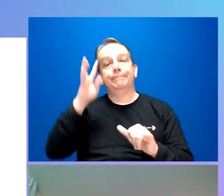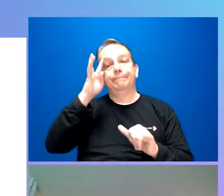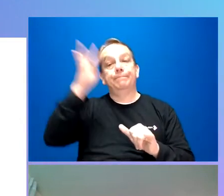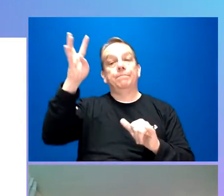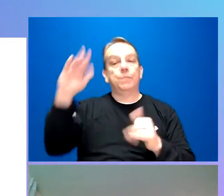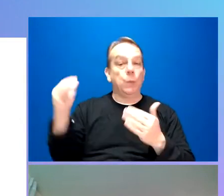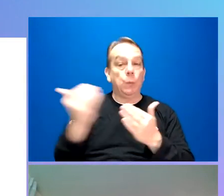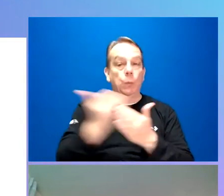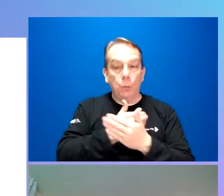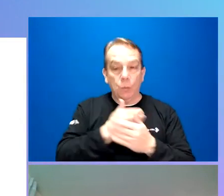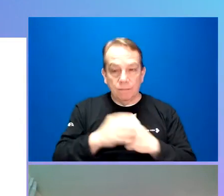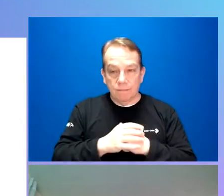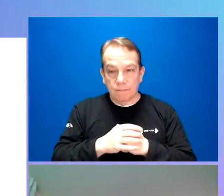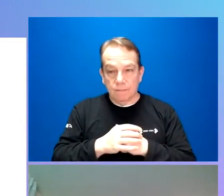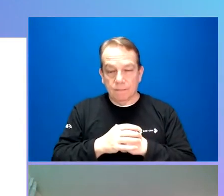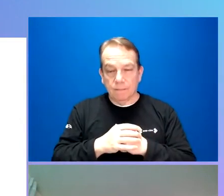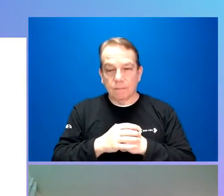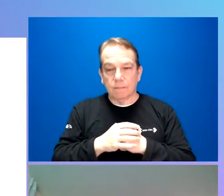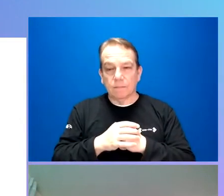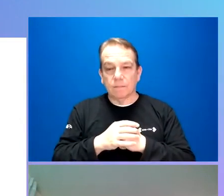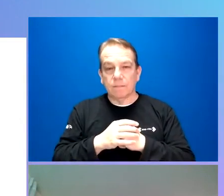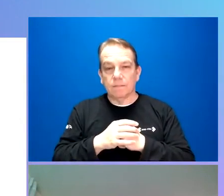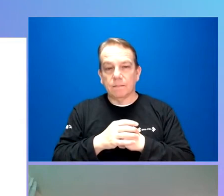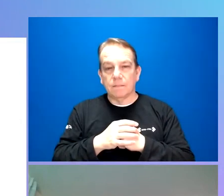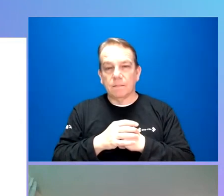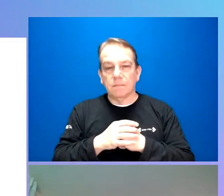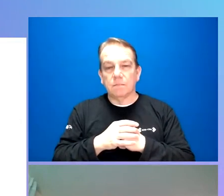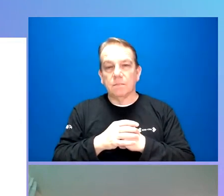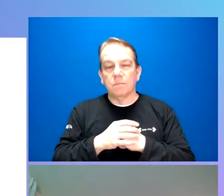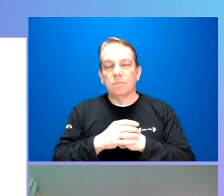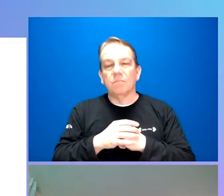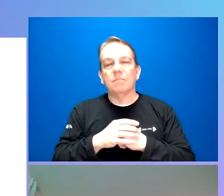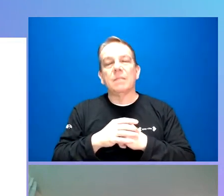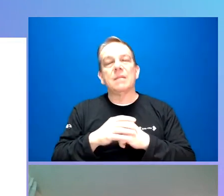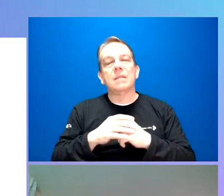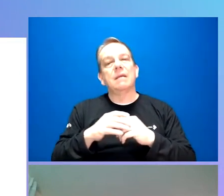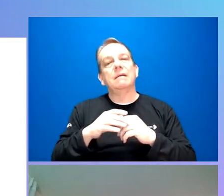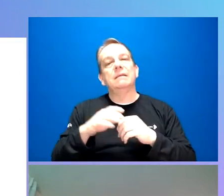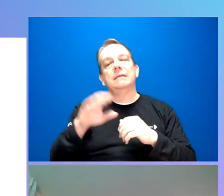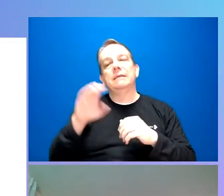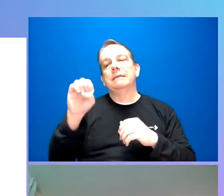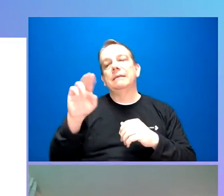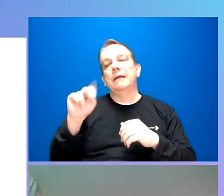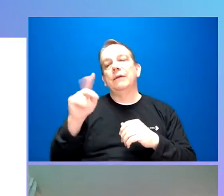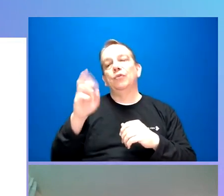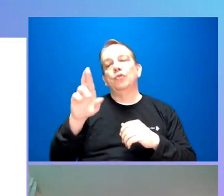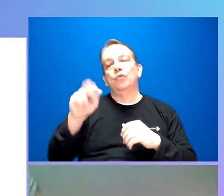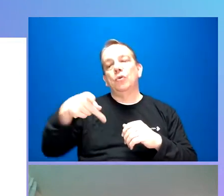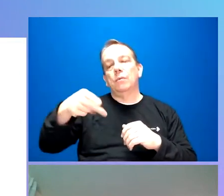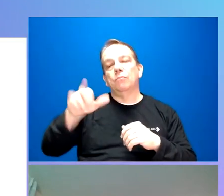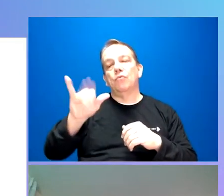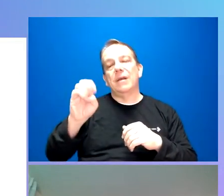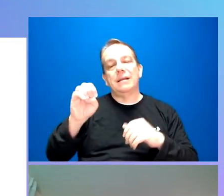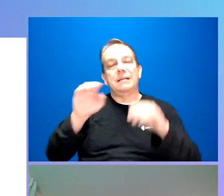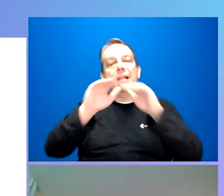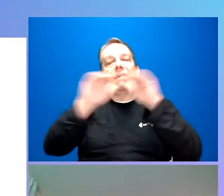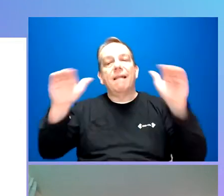enterprise, enterprise level, uh